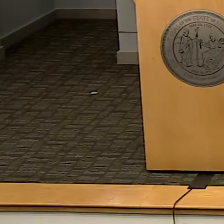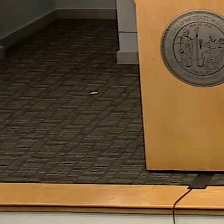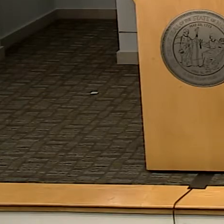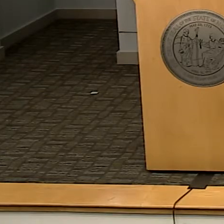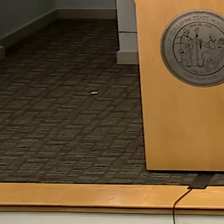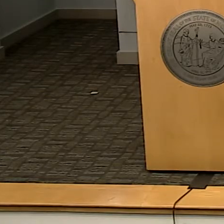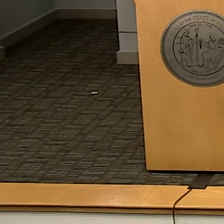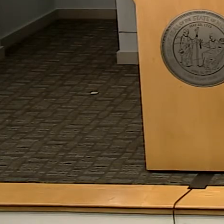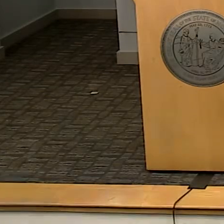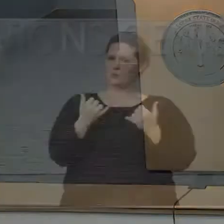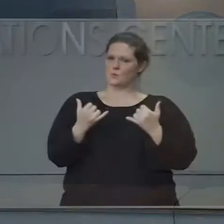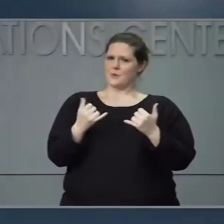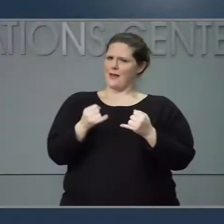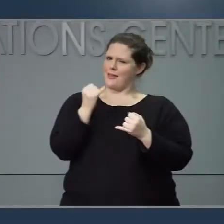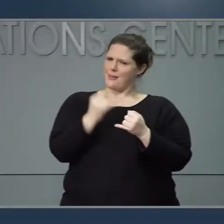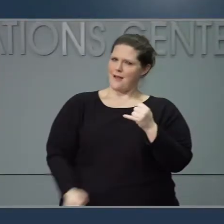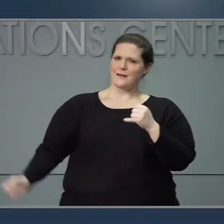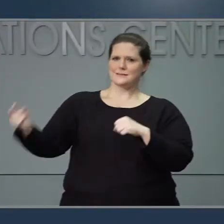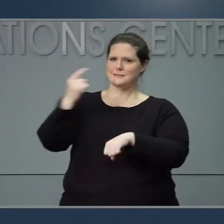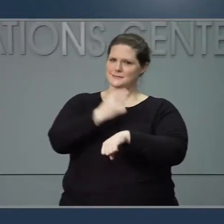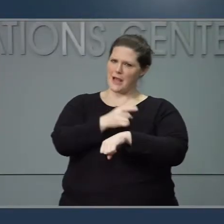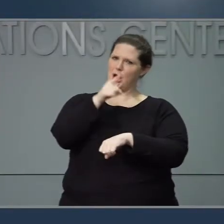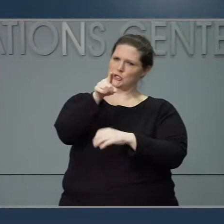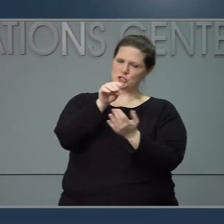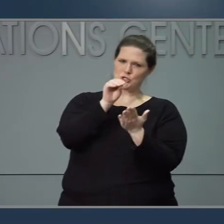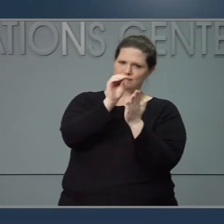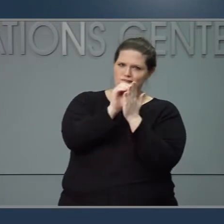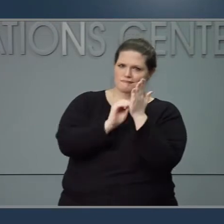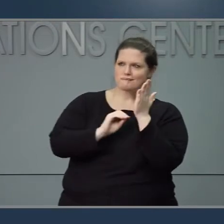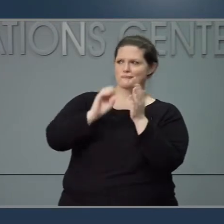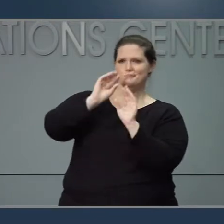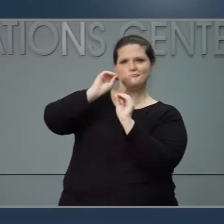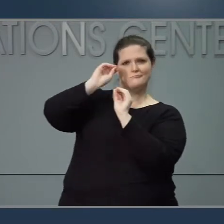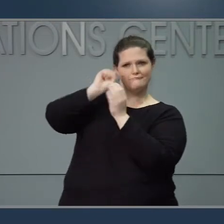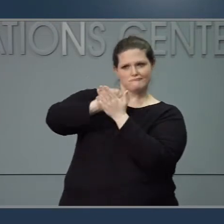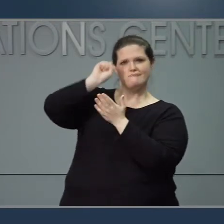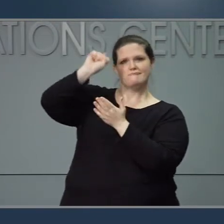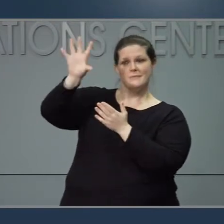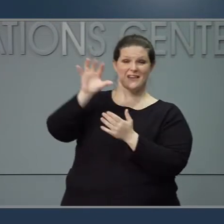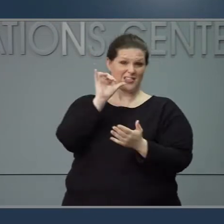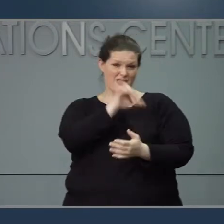EMPEZAMOS LAS PREGUNTAS Y RESPUESTAS. SEÑOR COOPER, ESTÁN